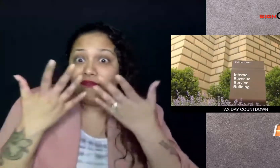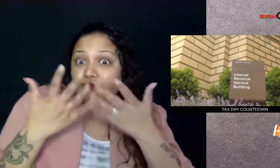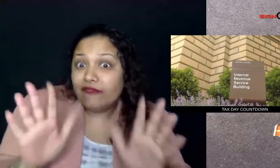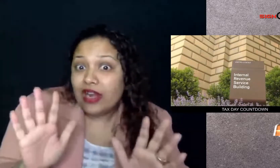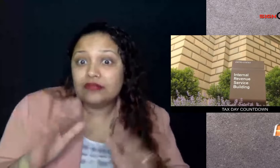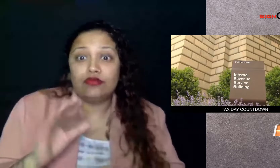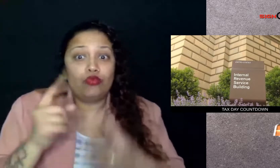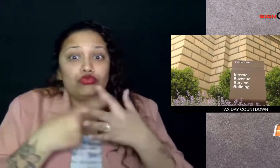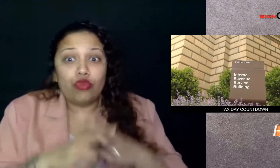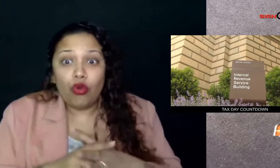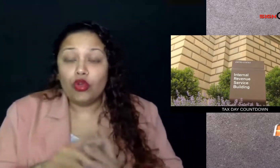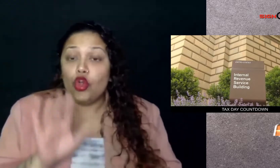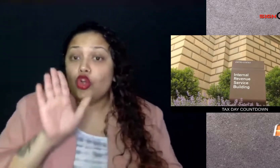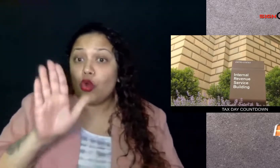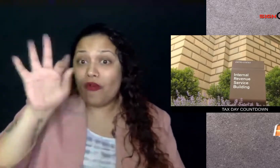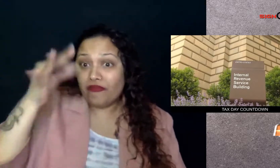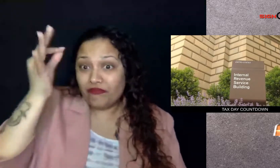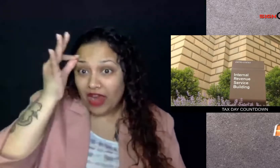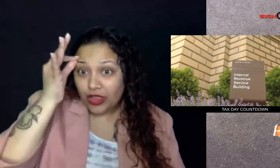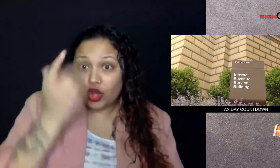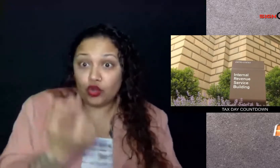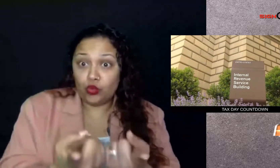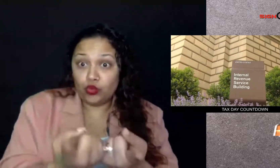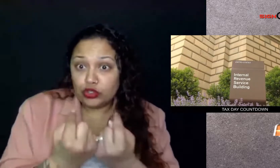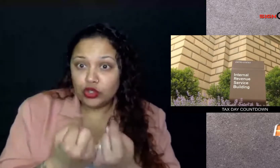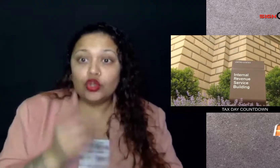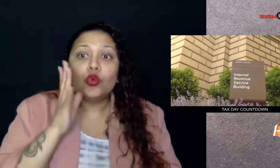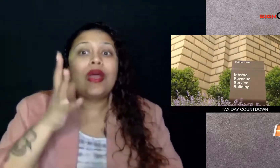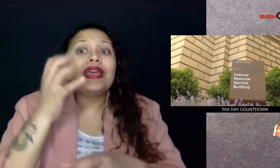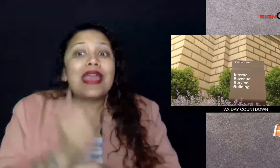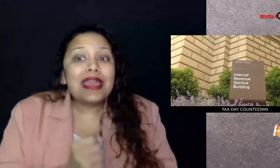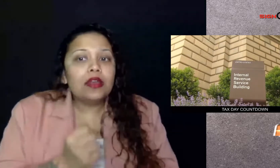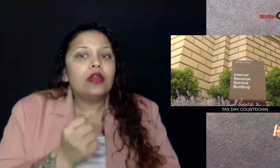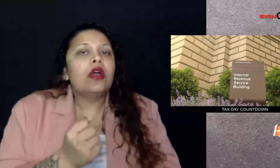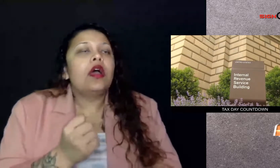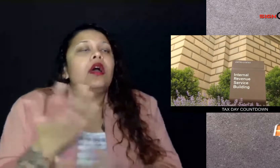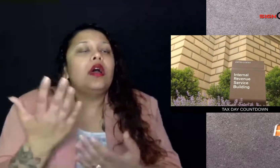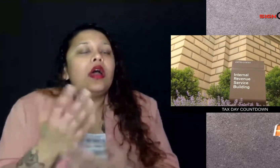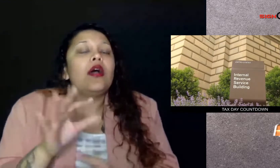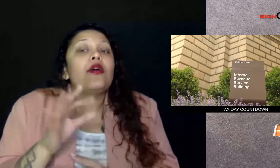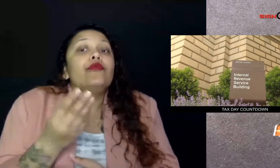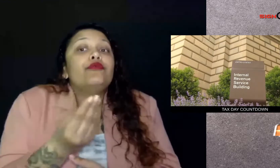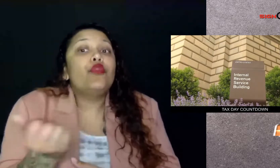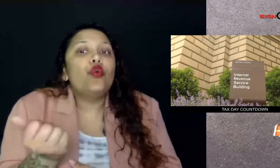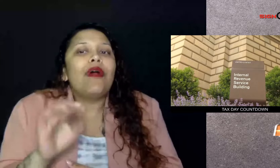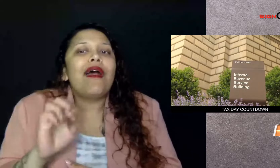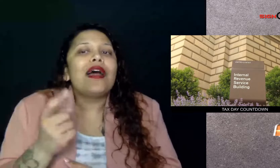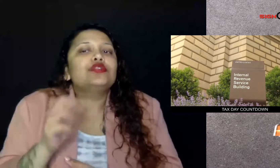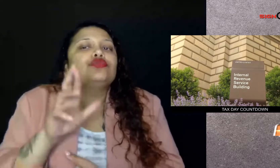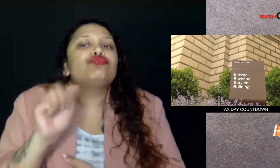If you have not finished or started your federal return you do get a few extra days this year.